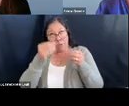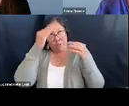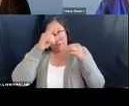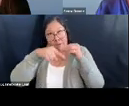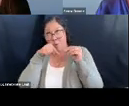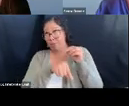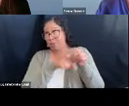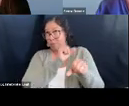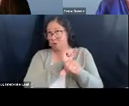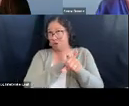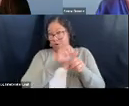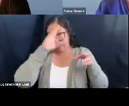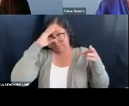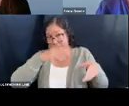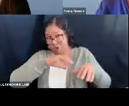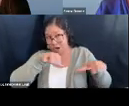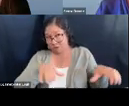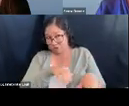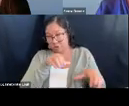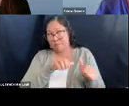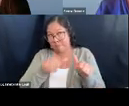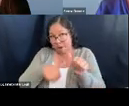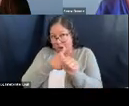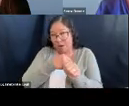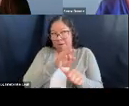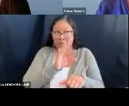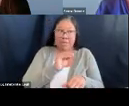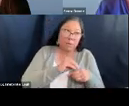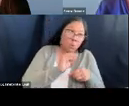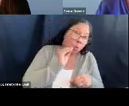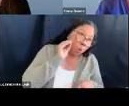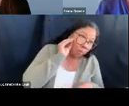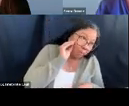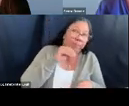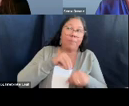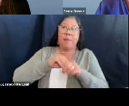and give attention and action to it whether it's in your home, in your classroom, at your site,